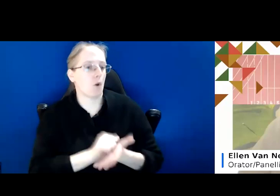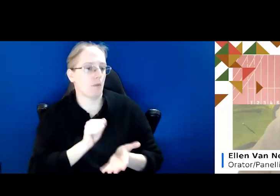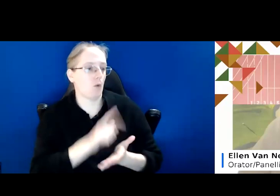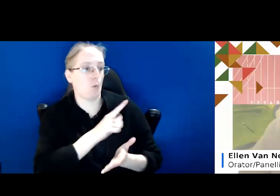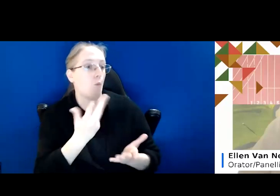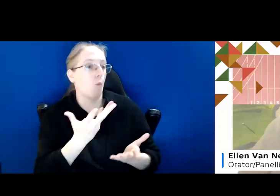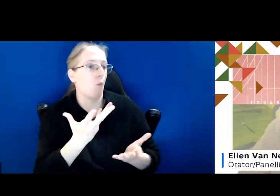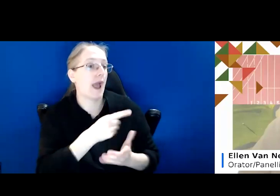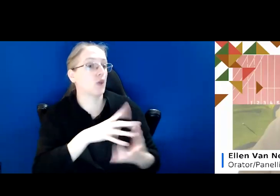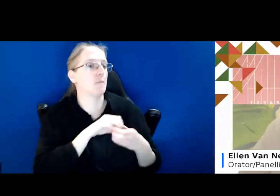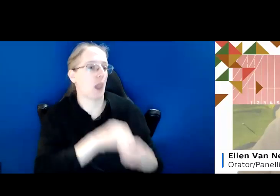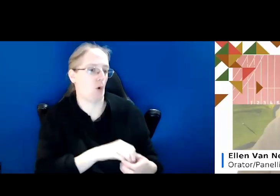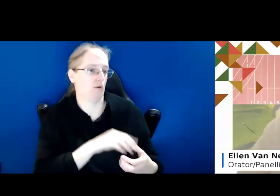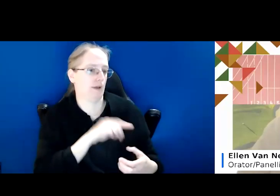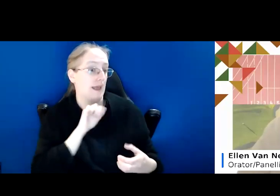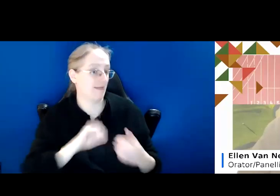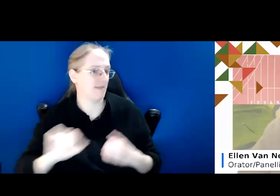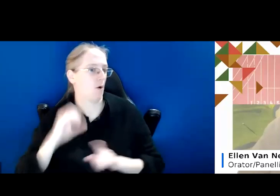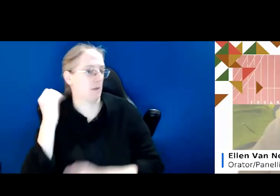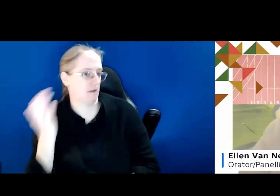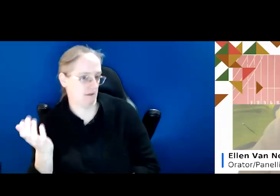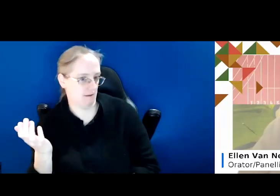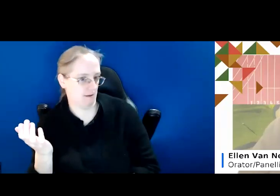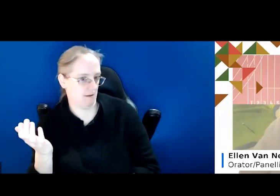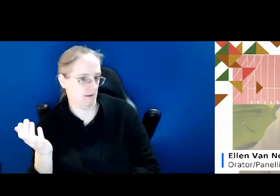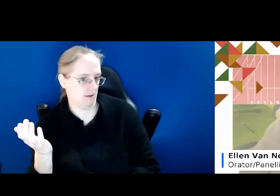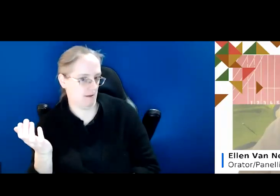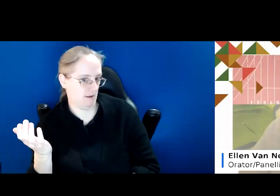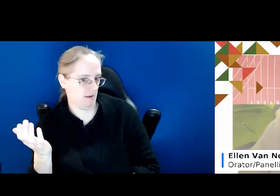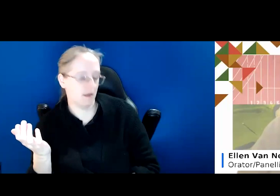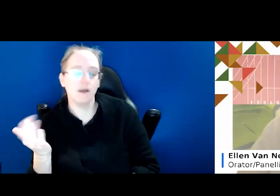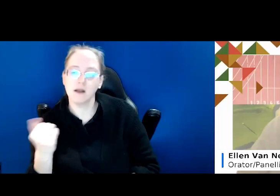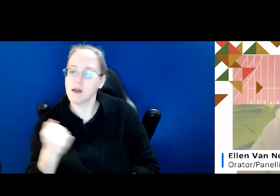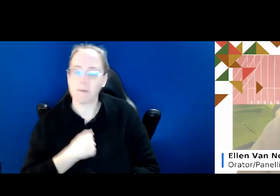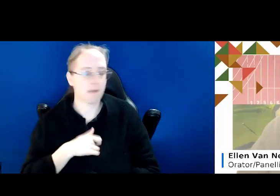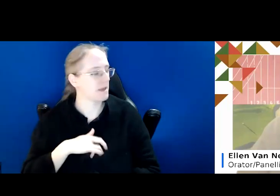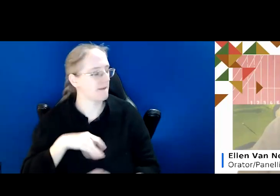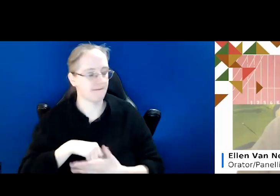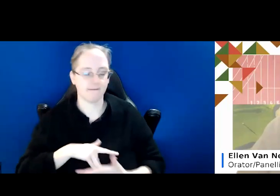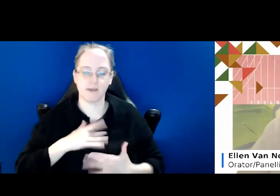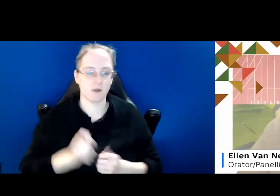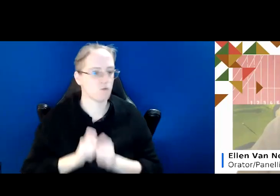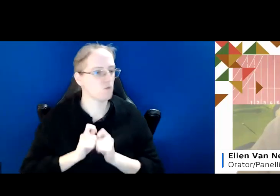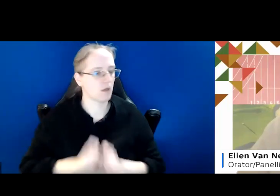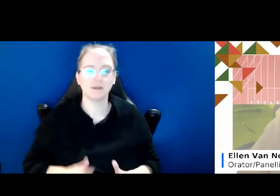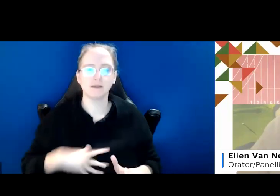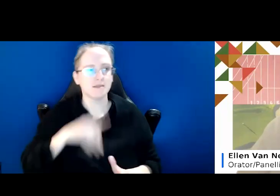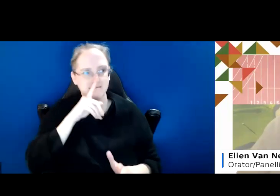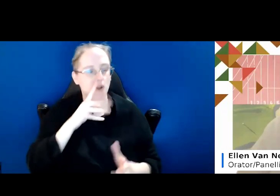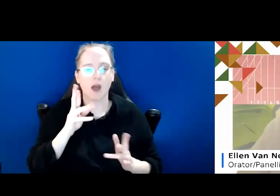This made me feel utterly worthless and hopeless about changing the attitudes of the people around me.